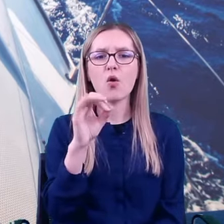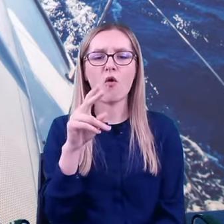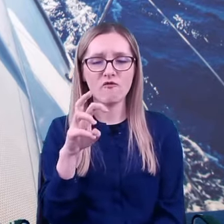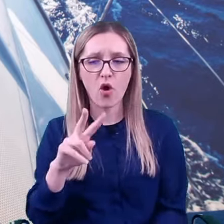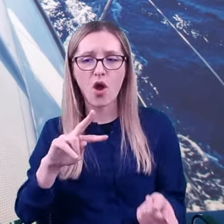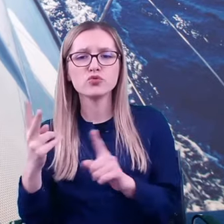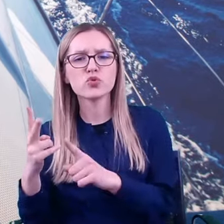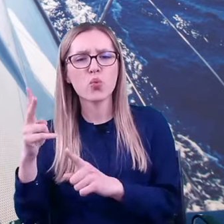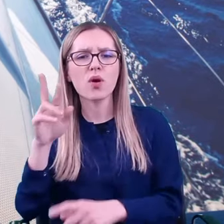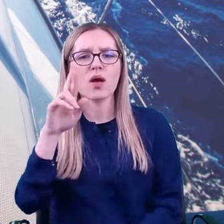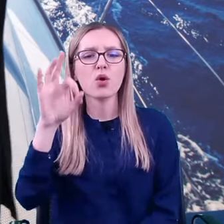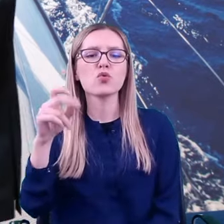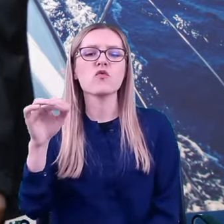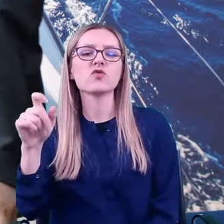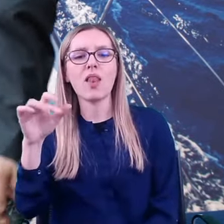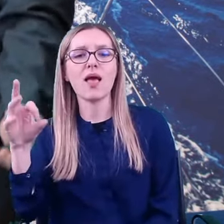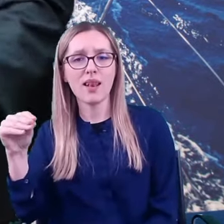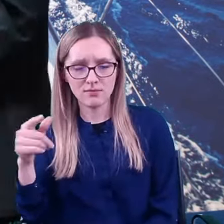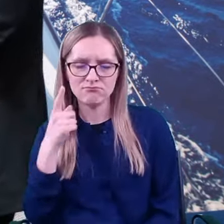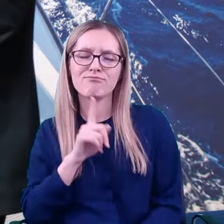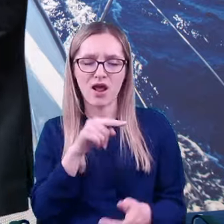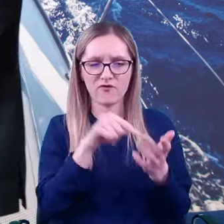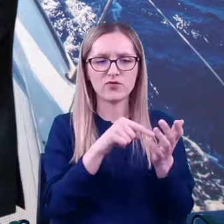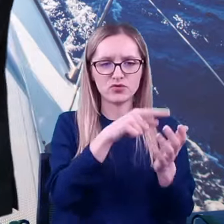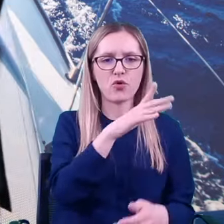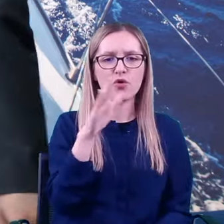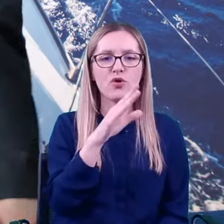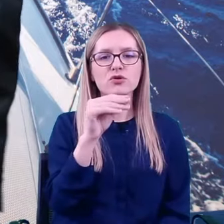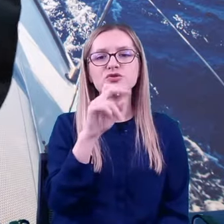Very well, we connect the voltages in series and have quite a few of these series.